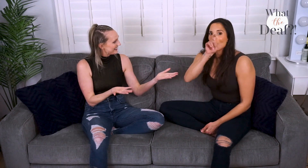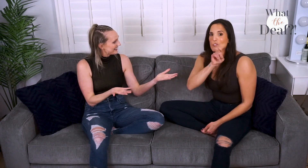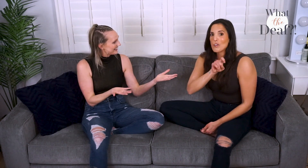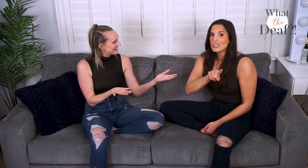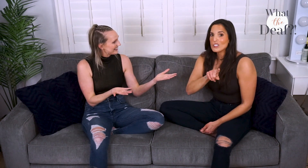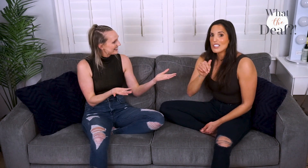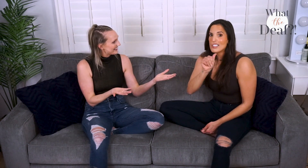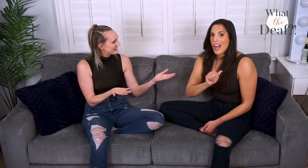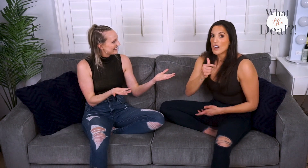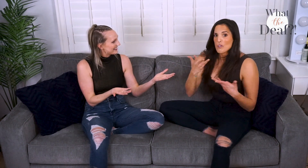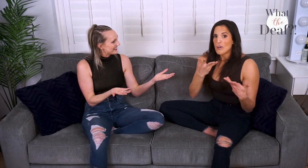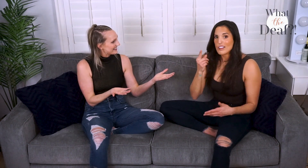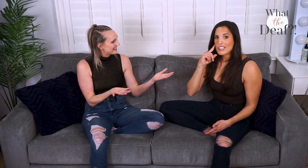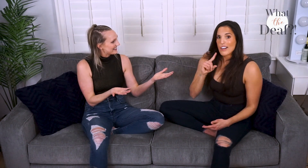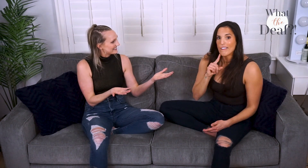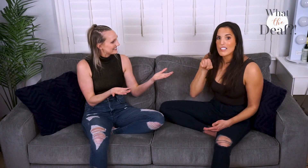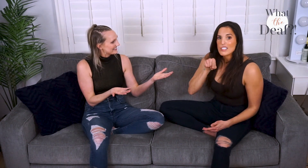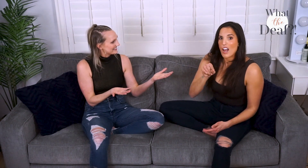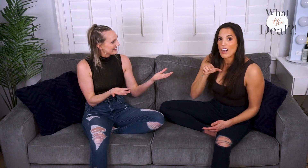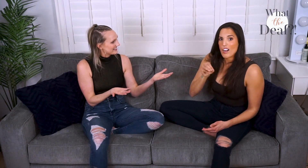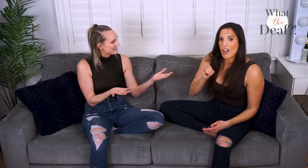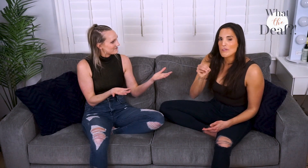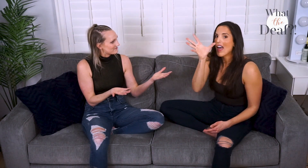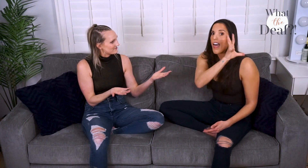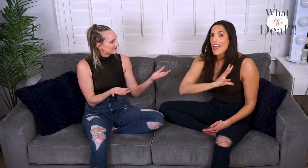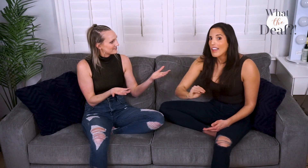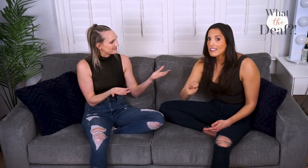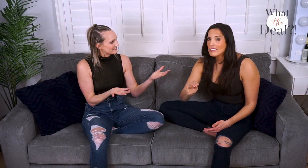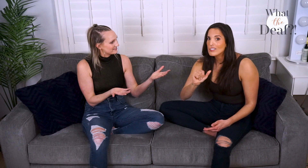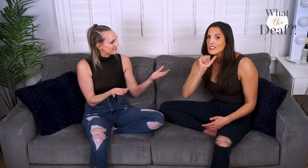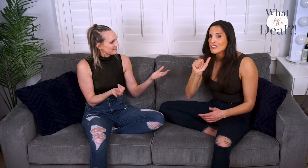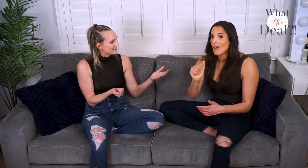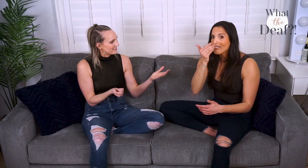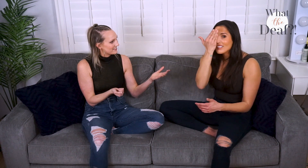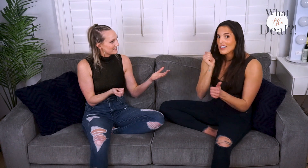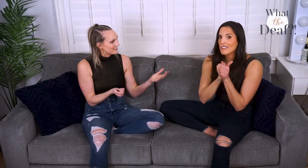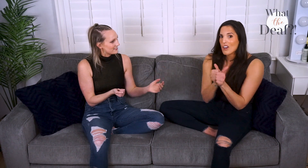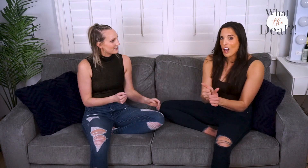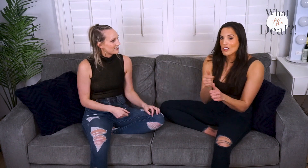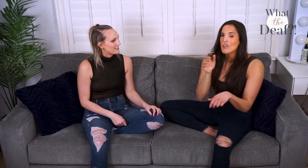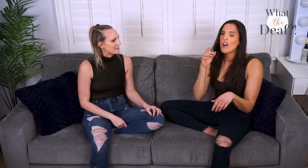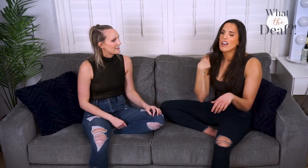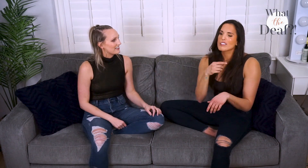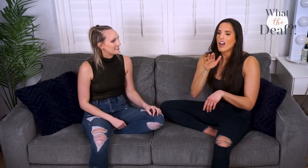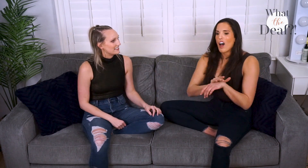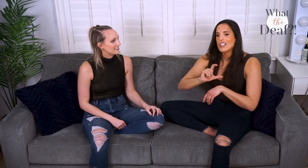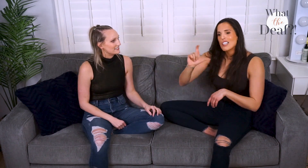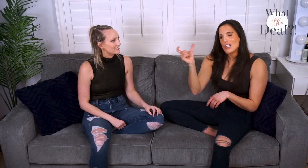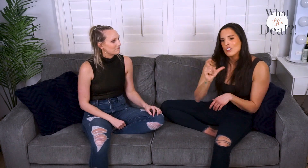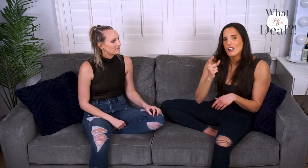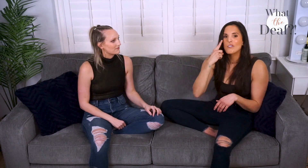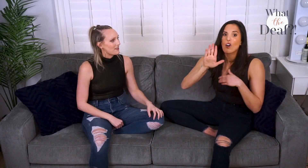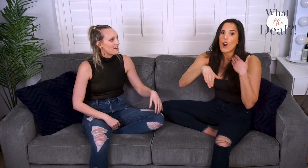Questions@WhatTheDeaf.com and don't get to follow us on Instagram